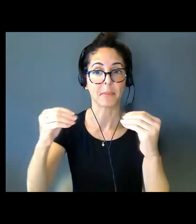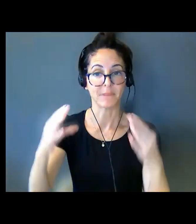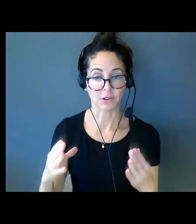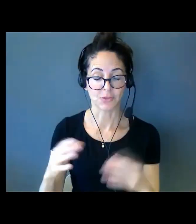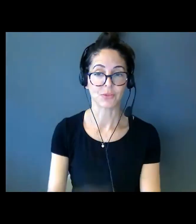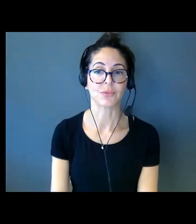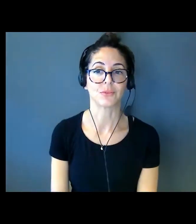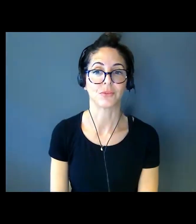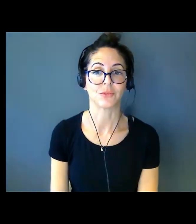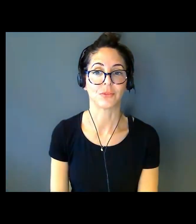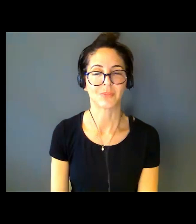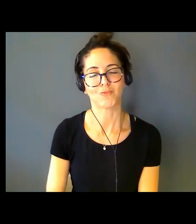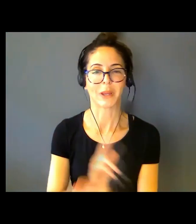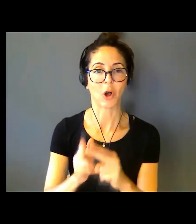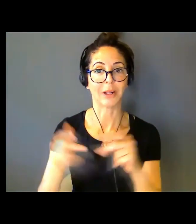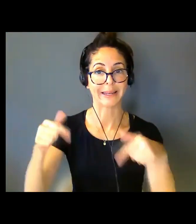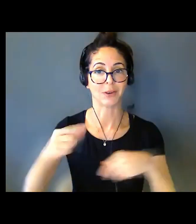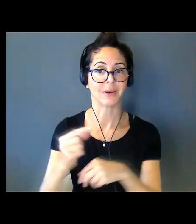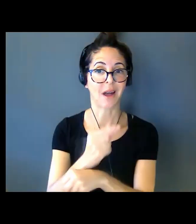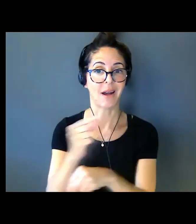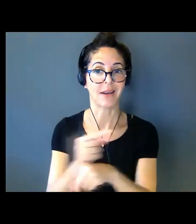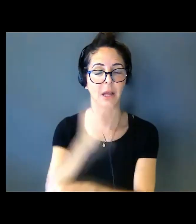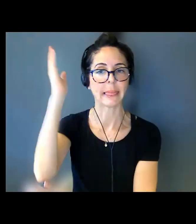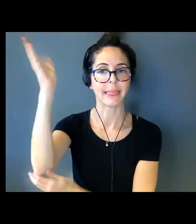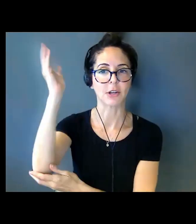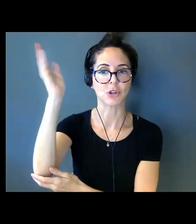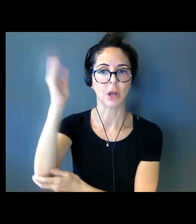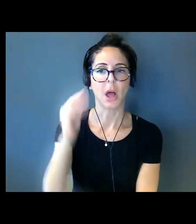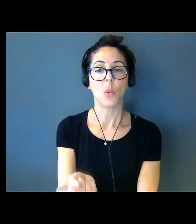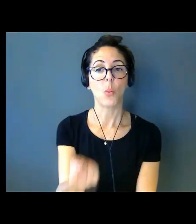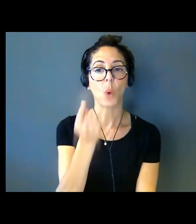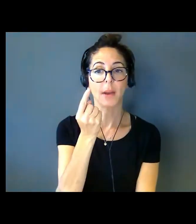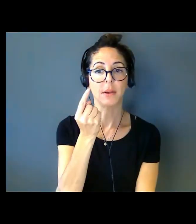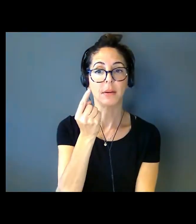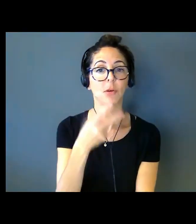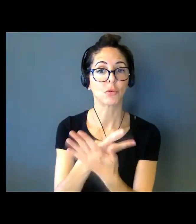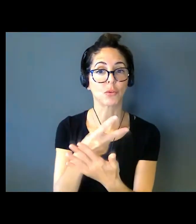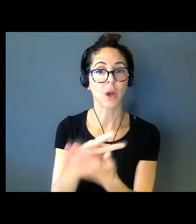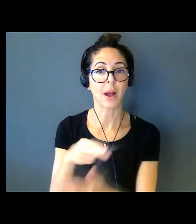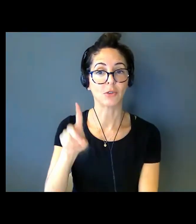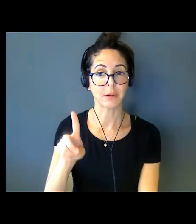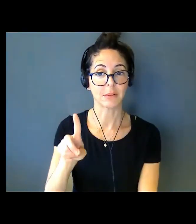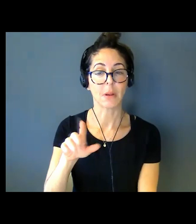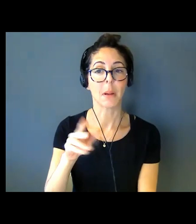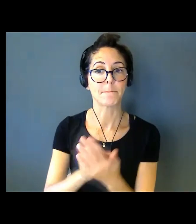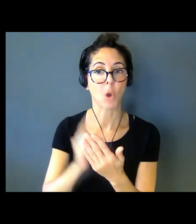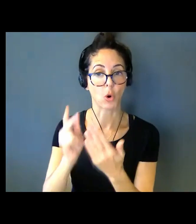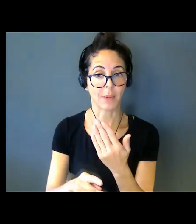as it is known here in Ghana—at the only graduate program in Canada, Critical Disability Studies